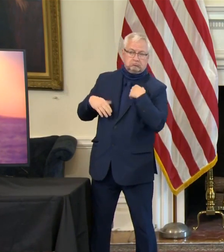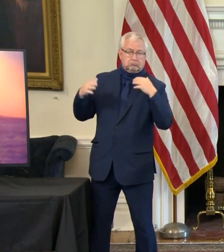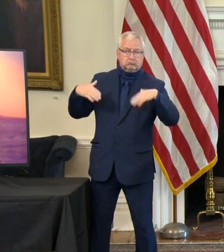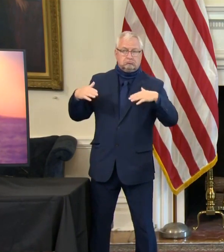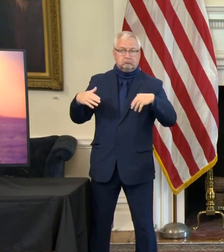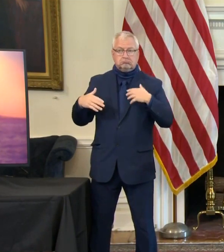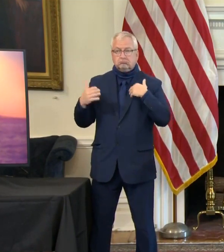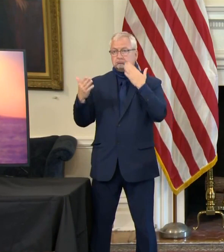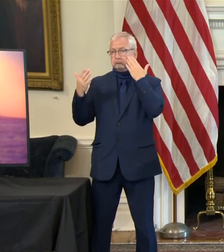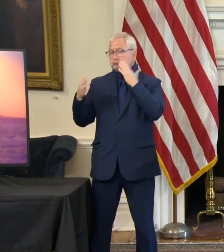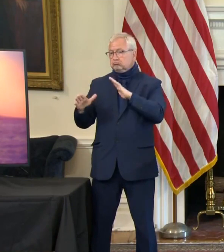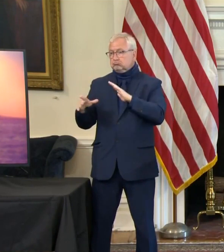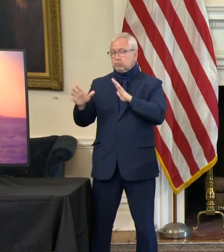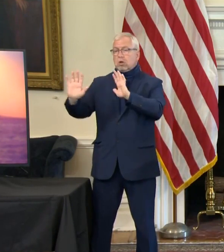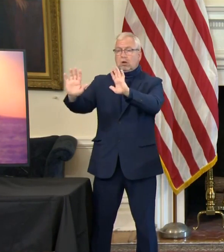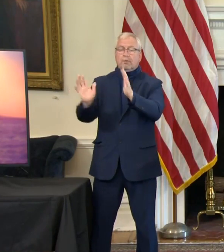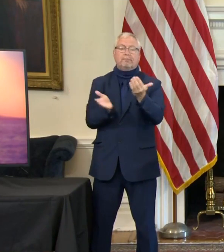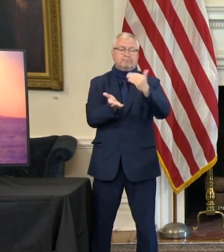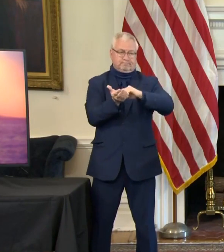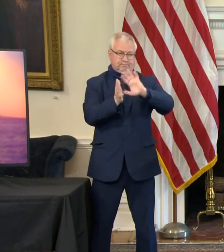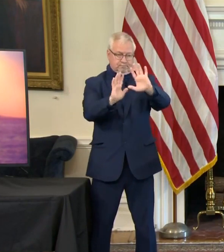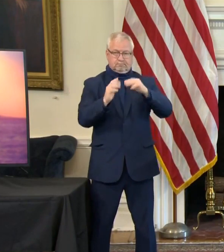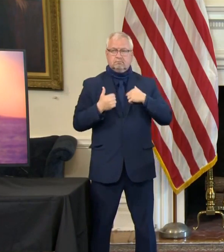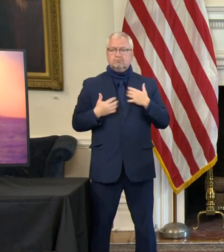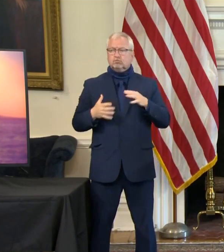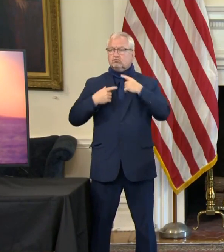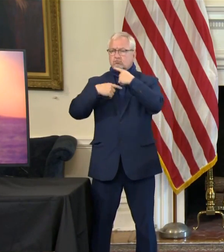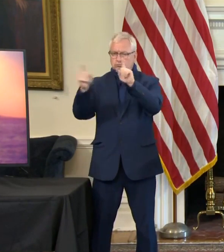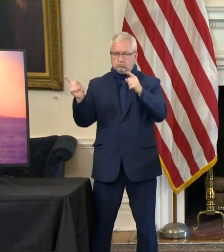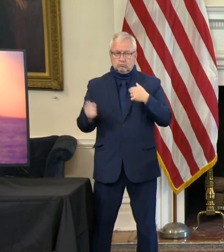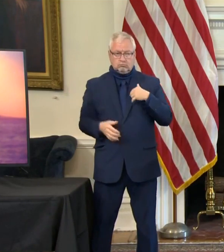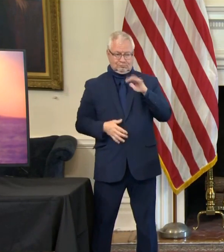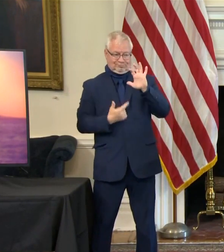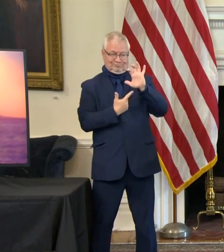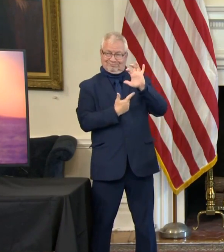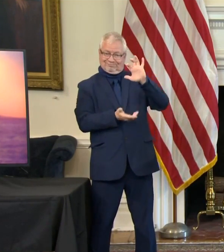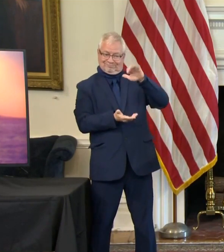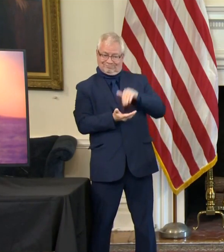ACCURATE. I DO NOT LISTEN TO THE TESTIMONY.